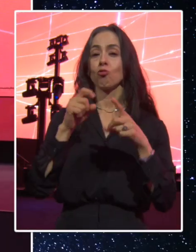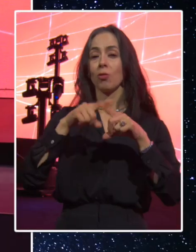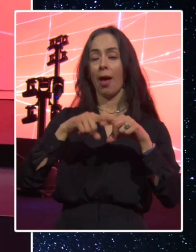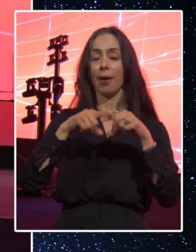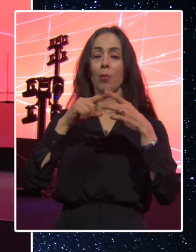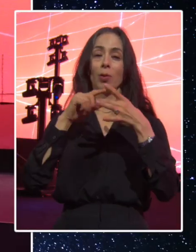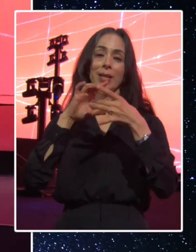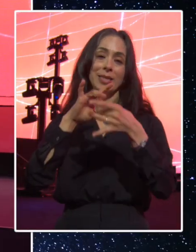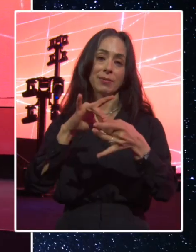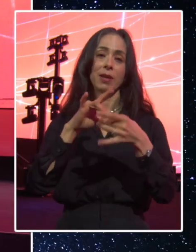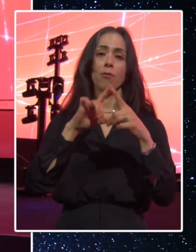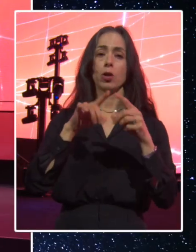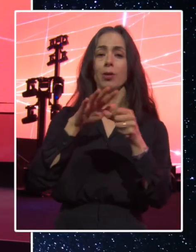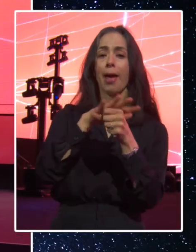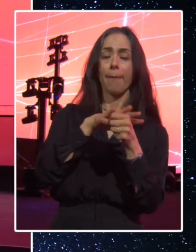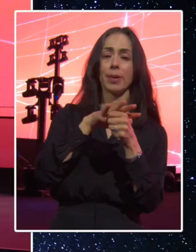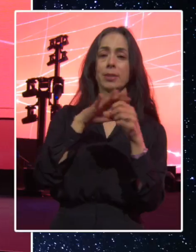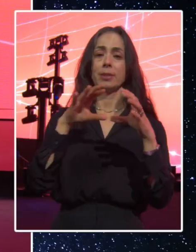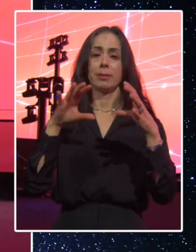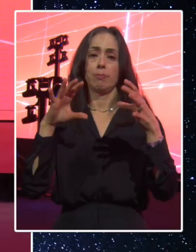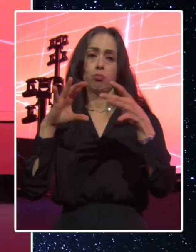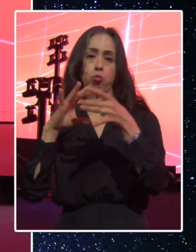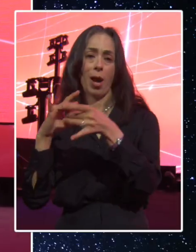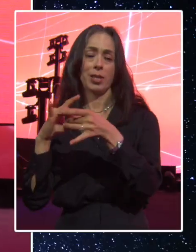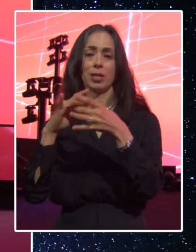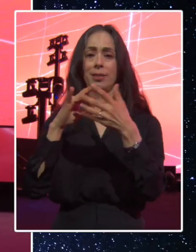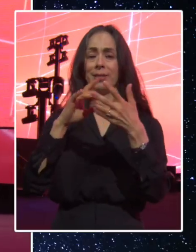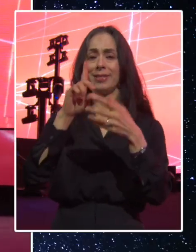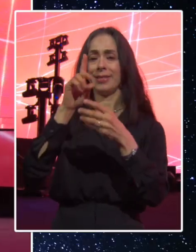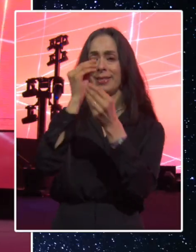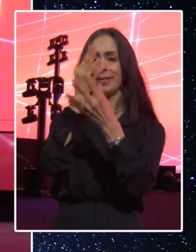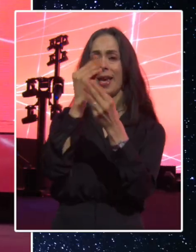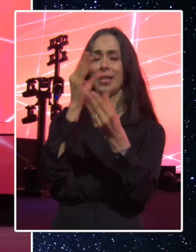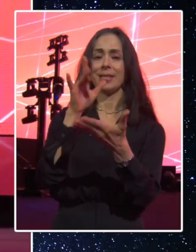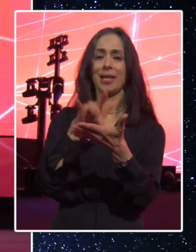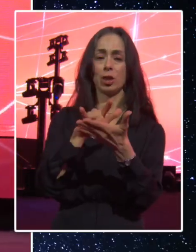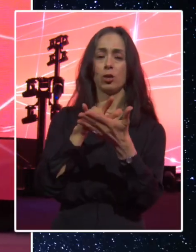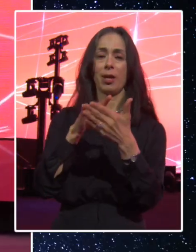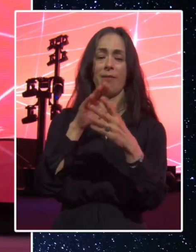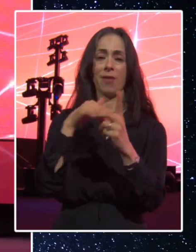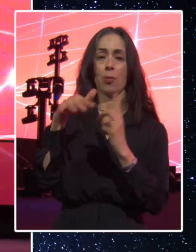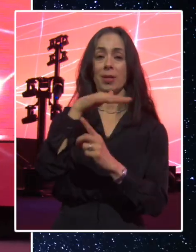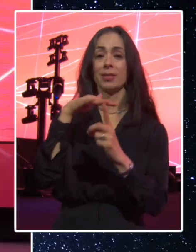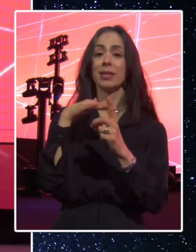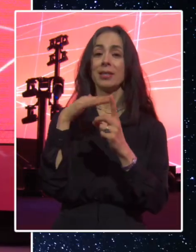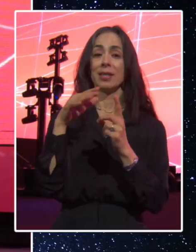for your campus, branch, and data center environments Since discovered last year here at this venue,